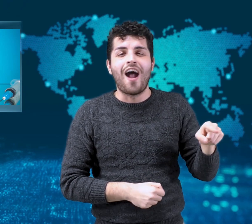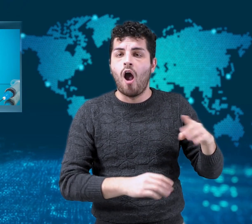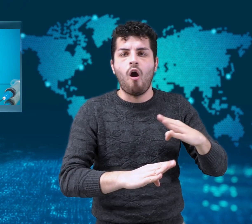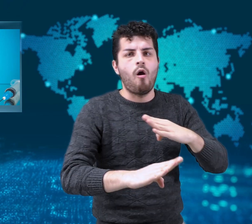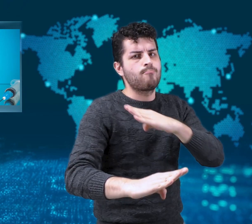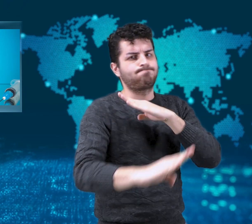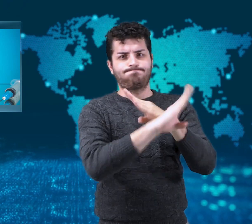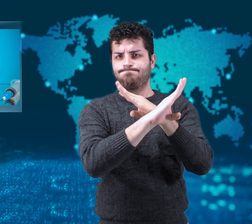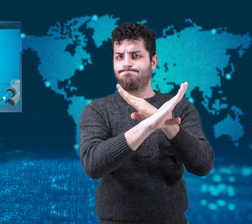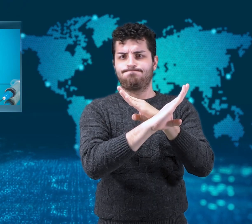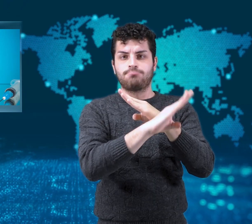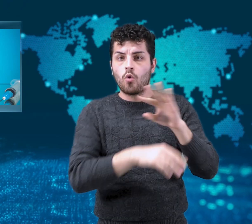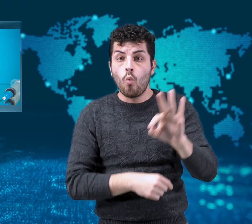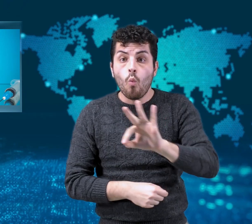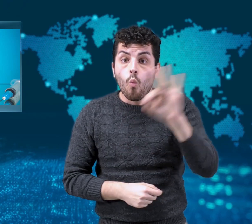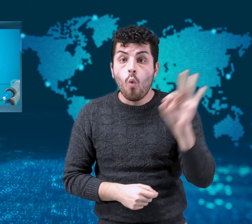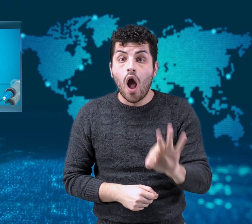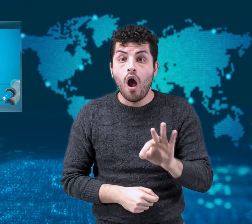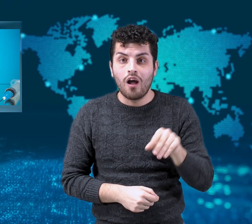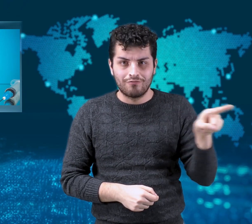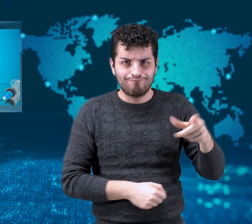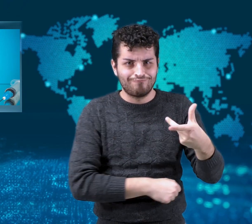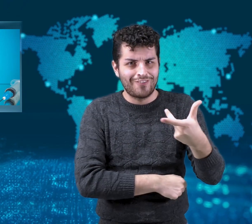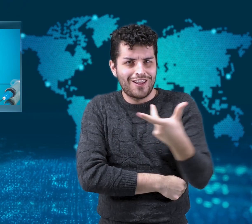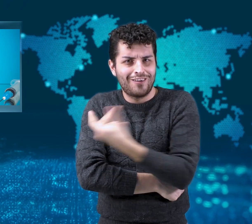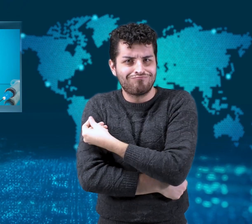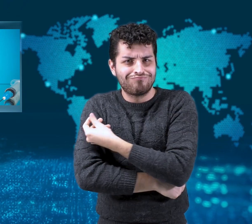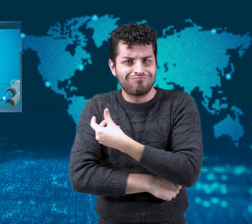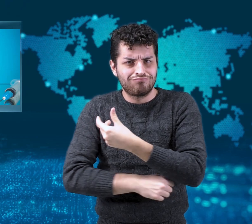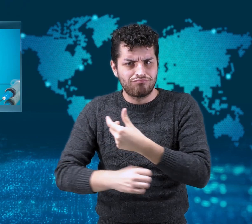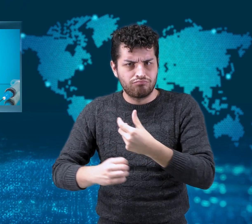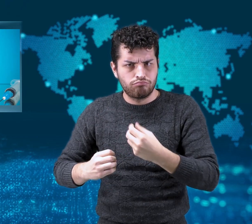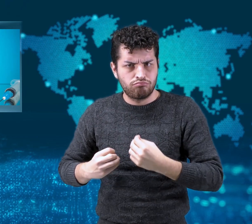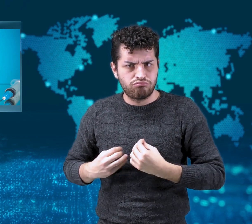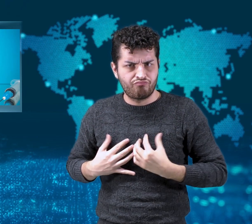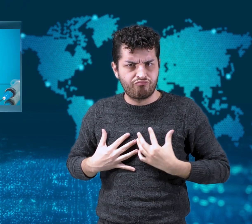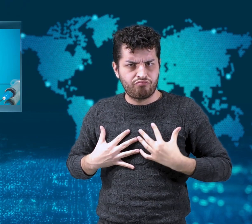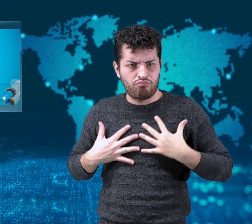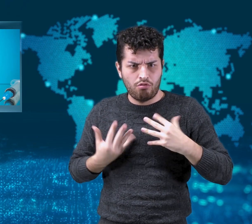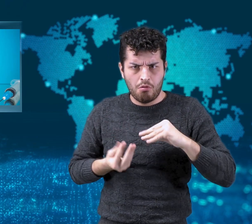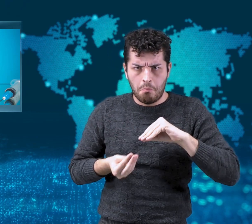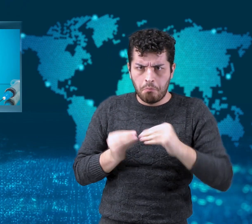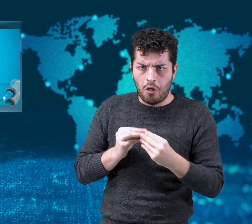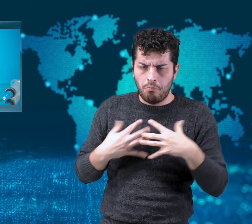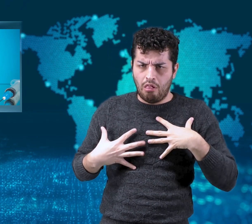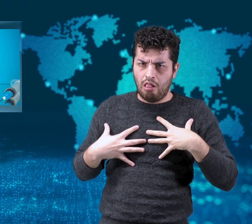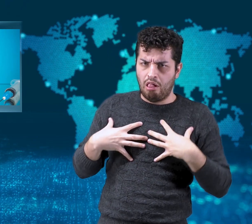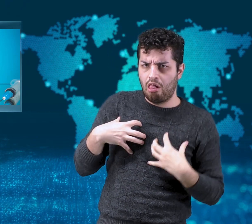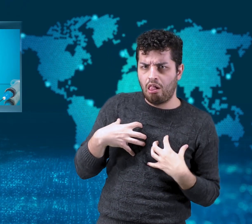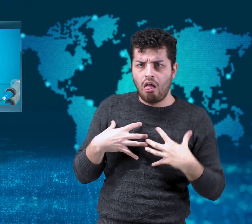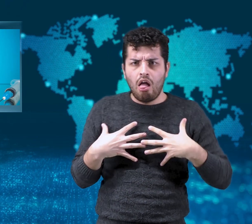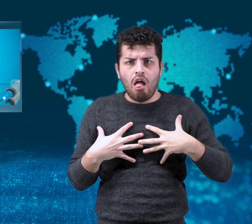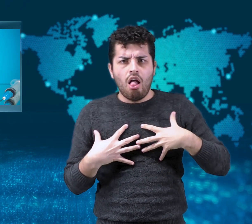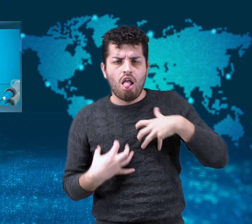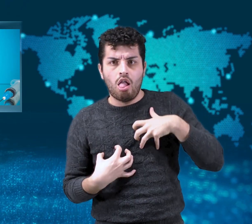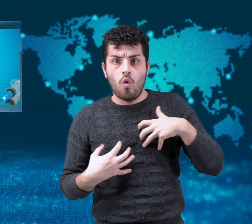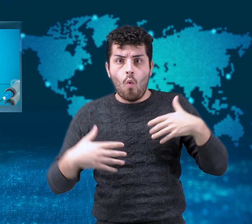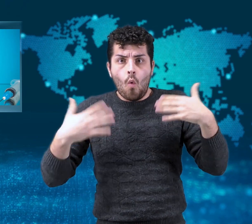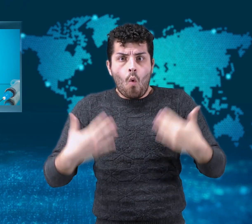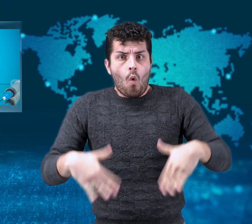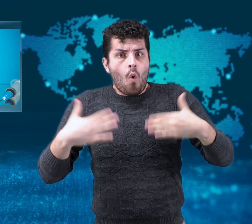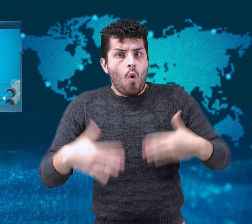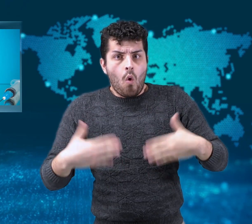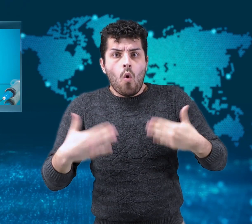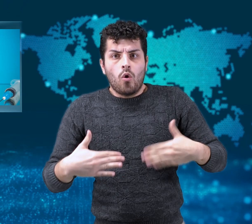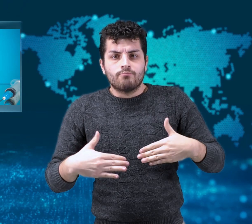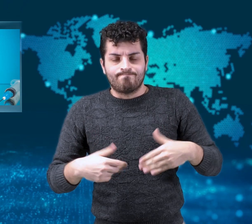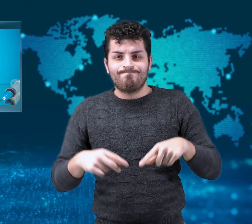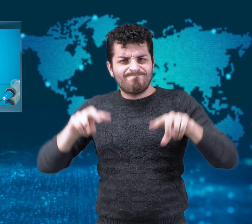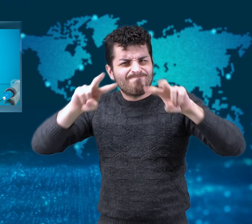but an investigation showed that it was not related to the vaccine.